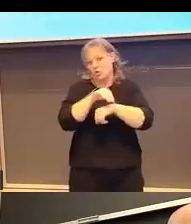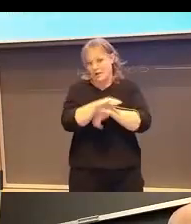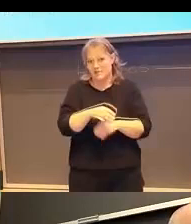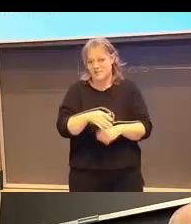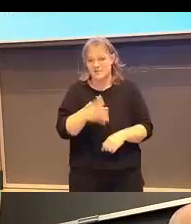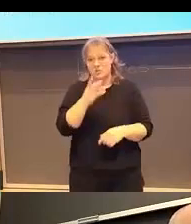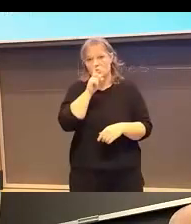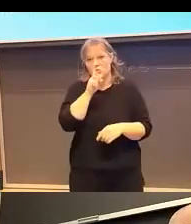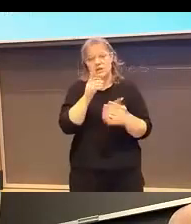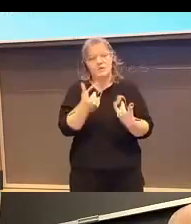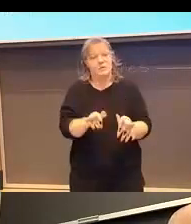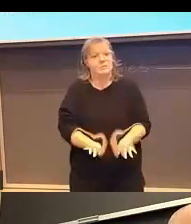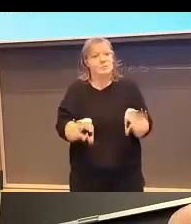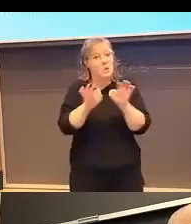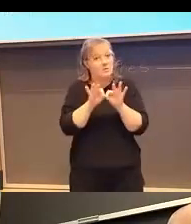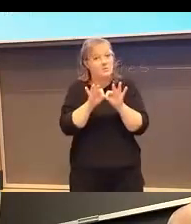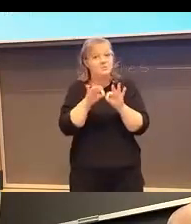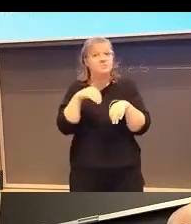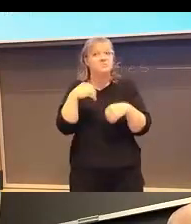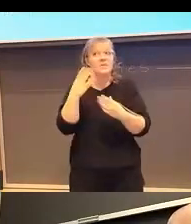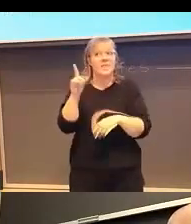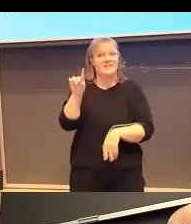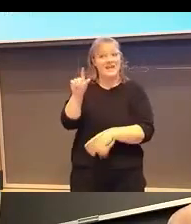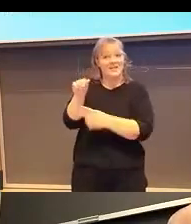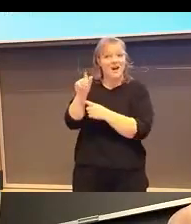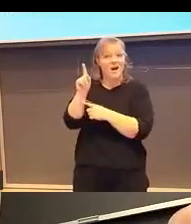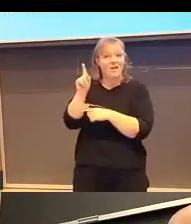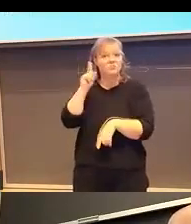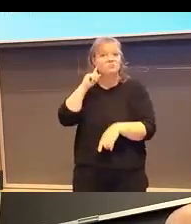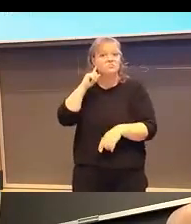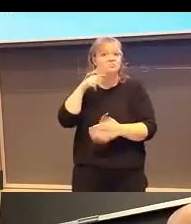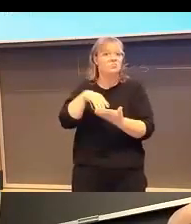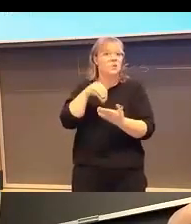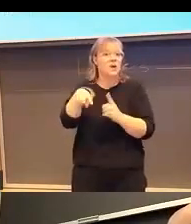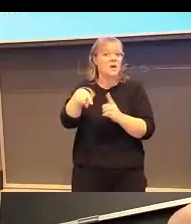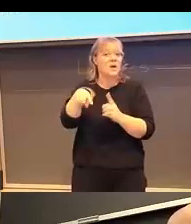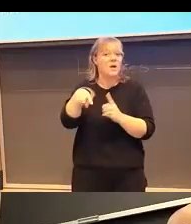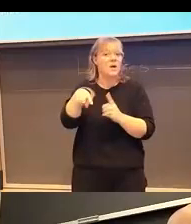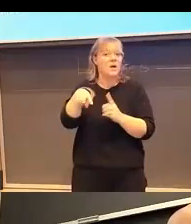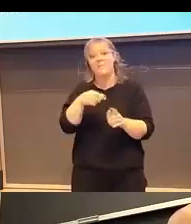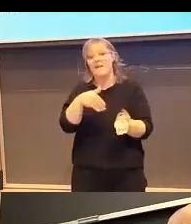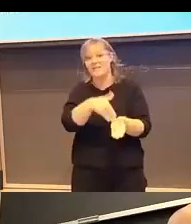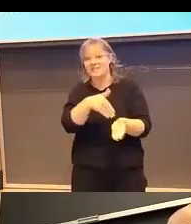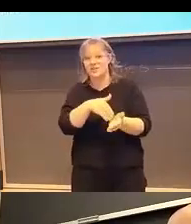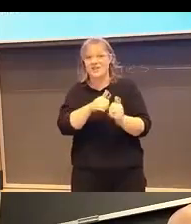area given the data that we'll hear about on uh uh Physicians and how they talk to patients and